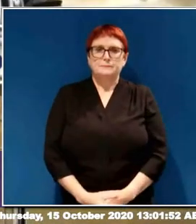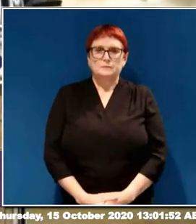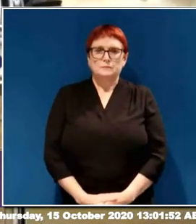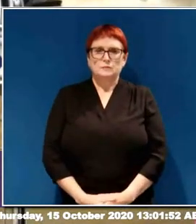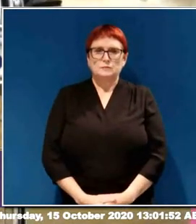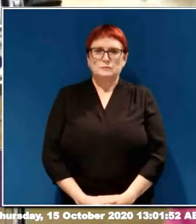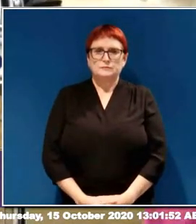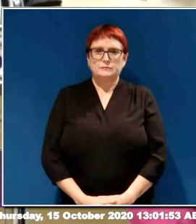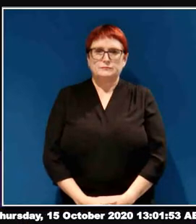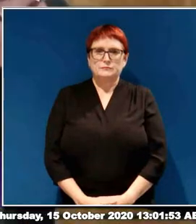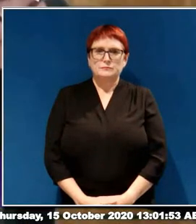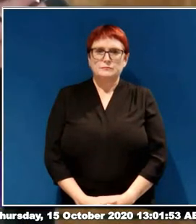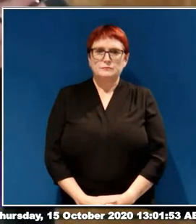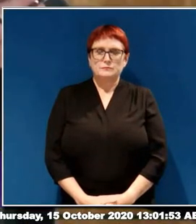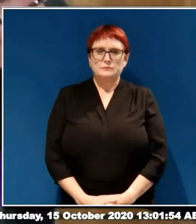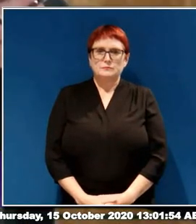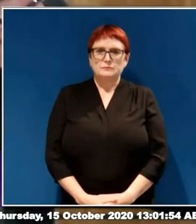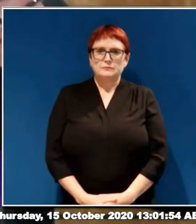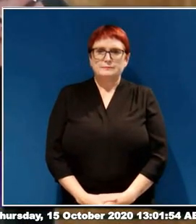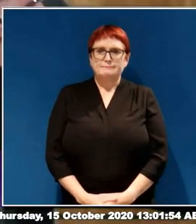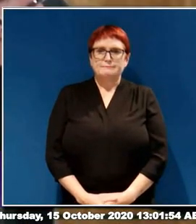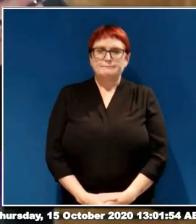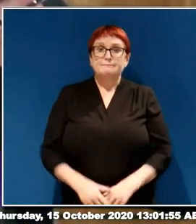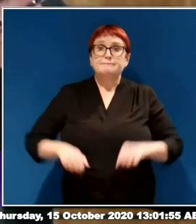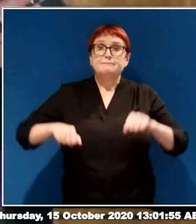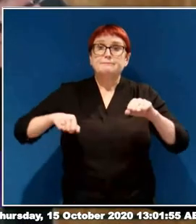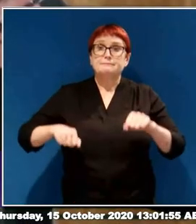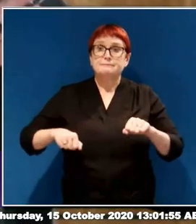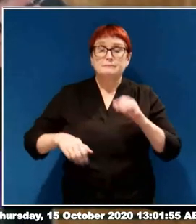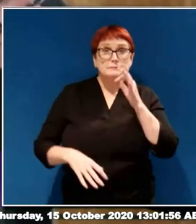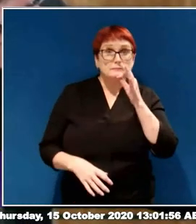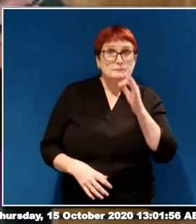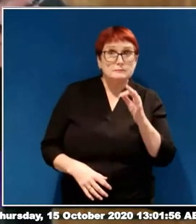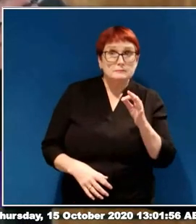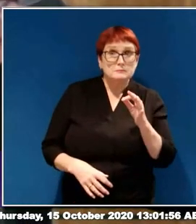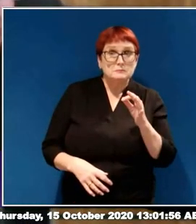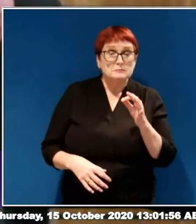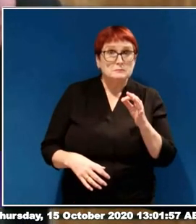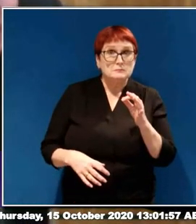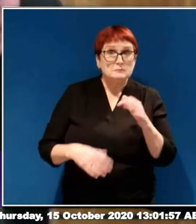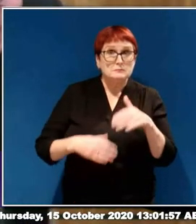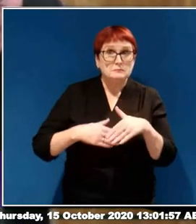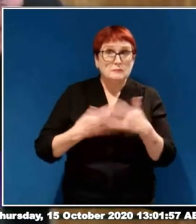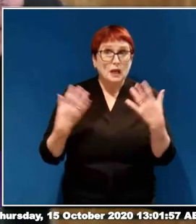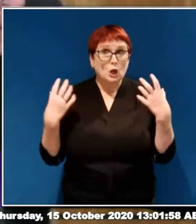Thank you. I will enquire whether Commissioners have questions. Commissioner Galbally?